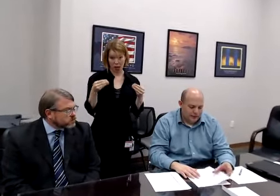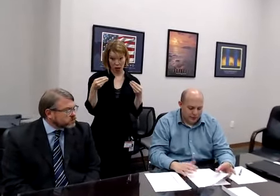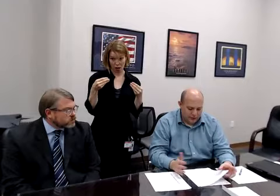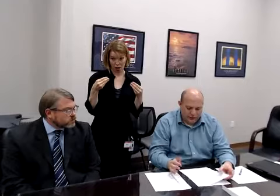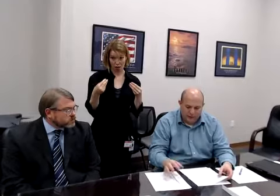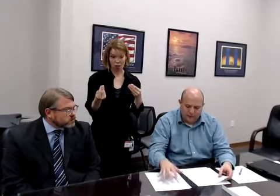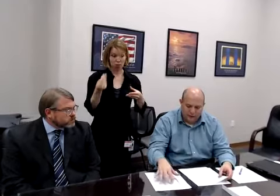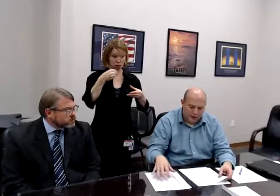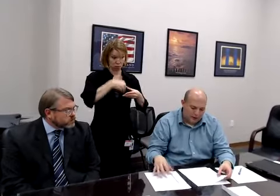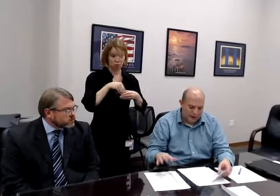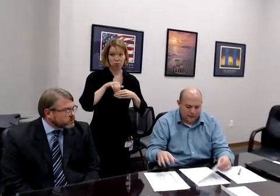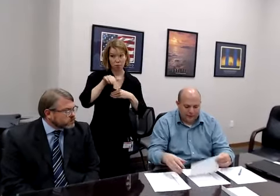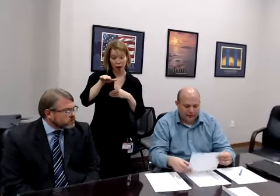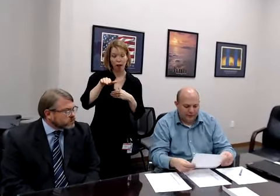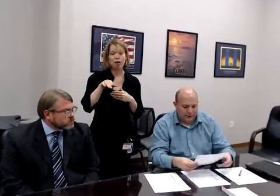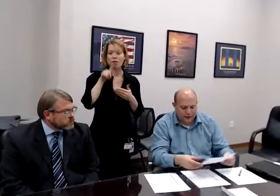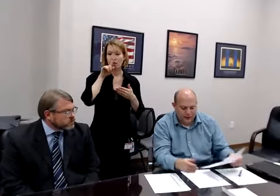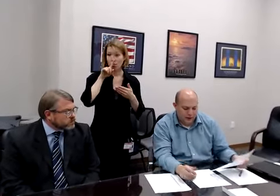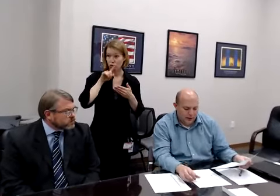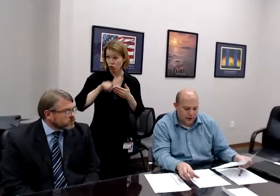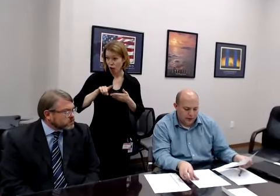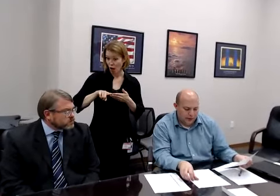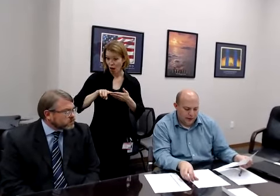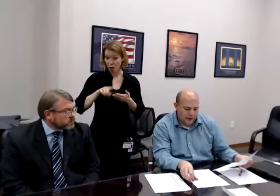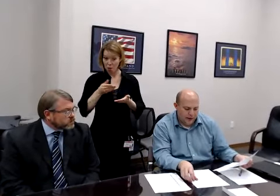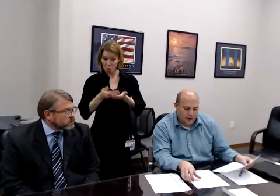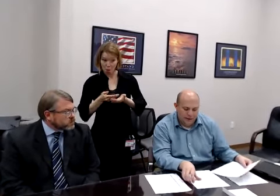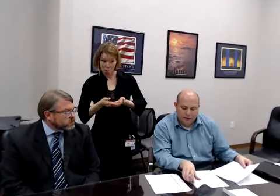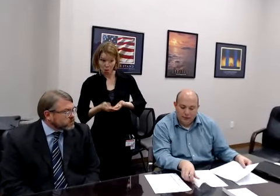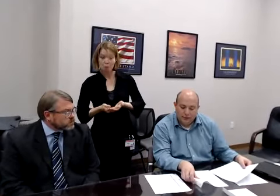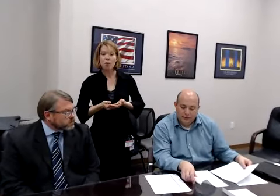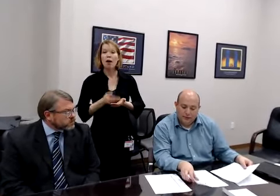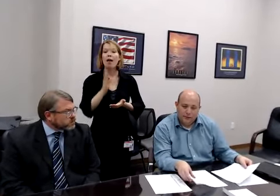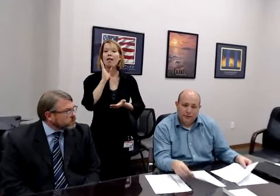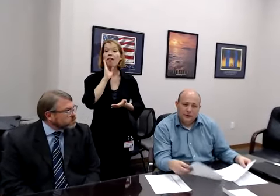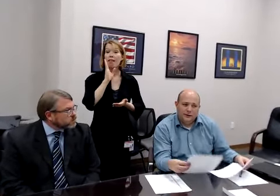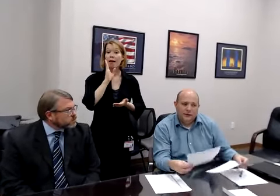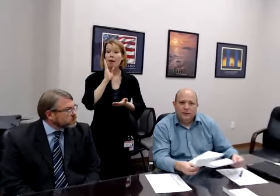After you do that, they'll check all that, they'll verify it, you will get an email with